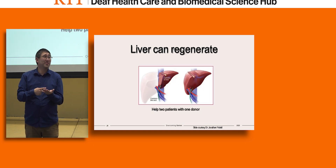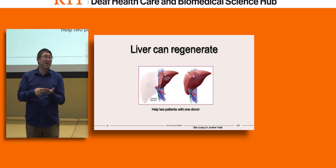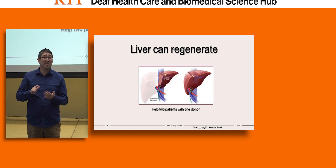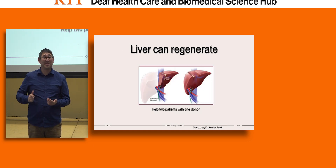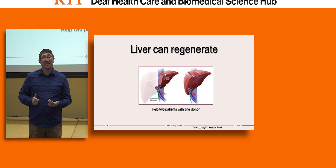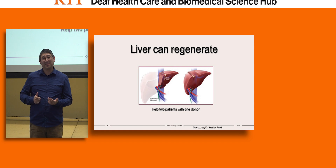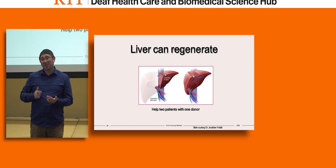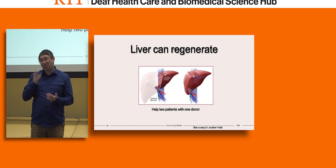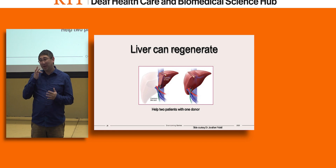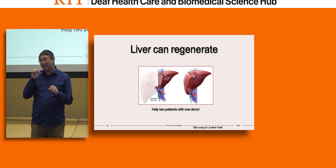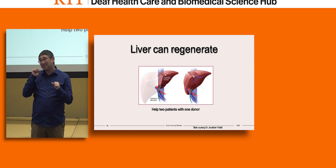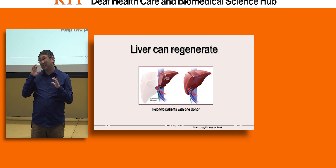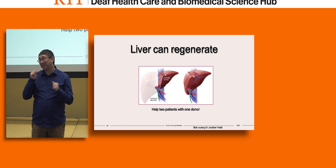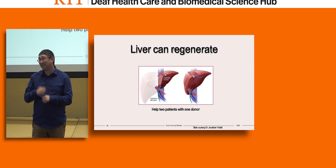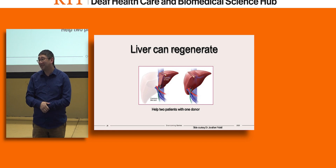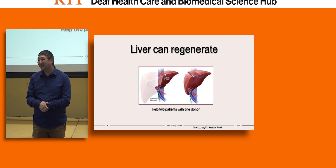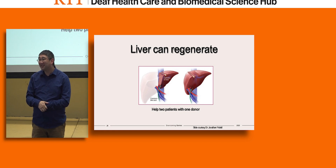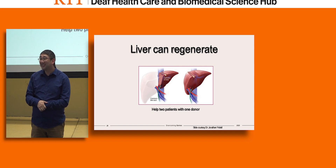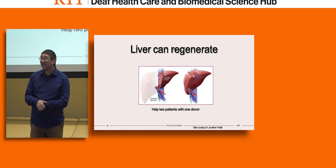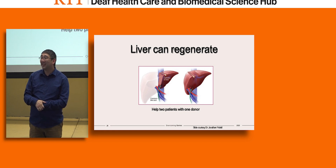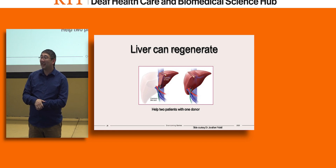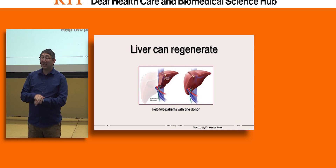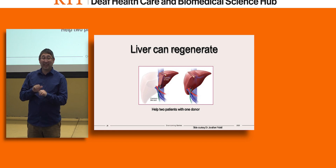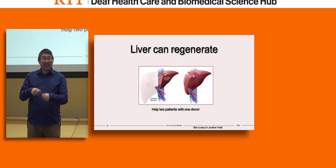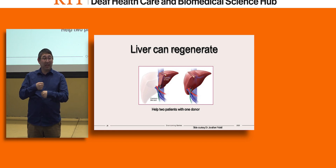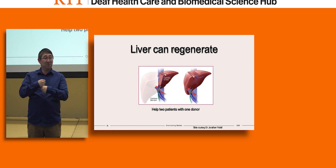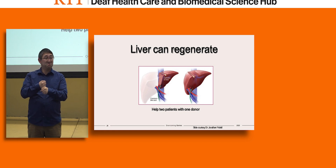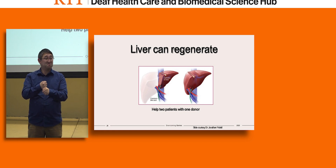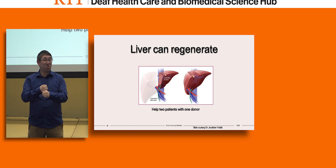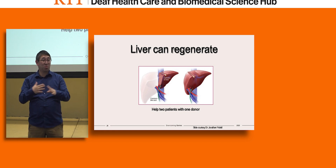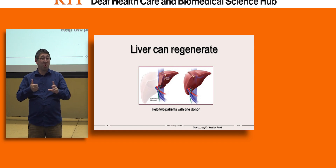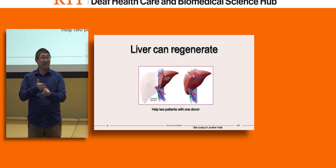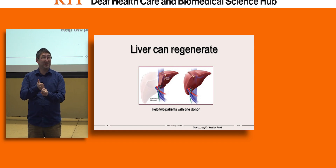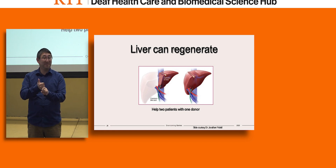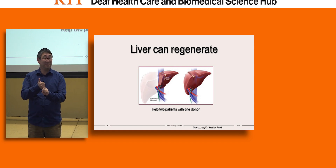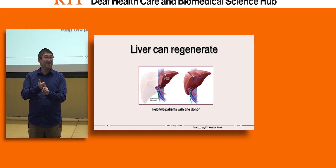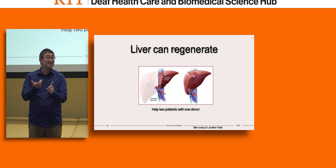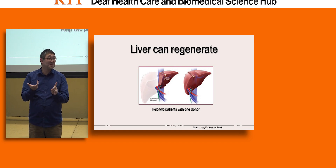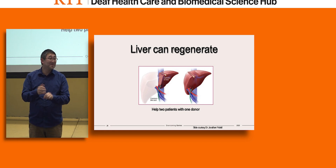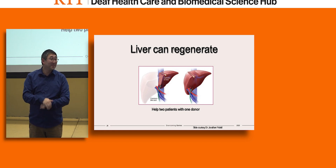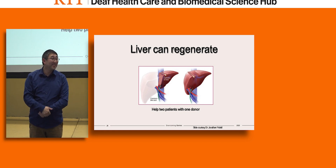about how amazing the liver is in terms of how it can regenerate.